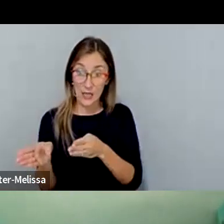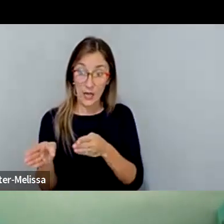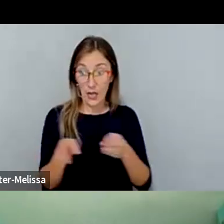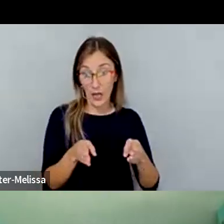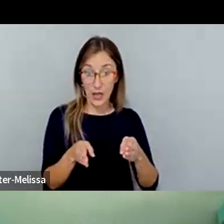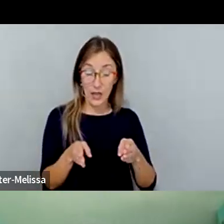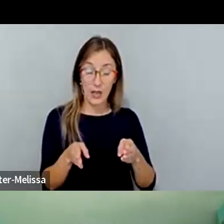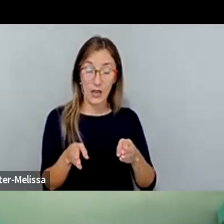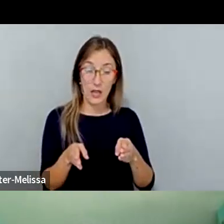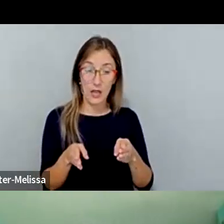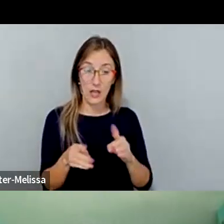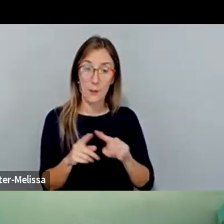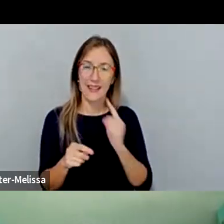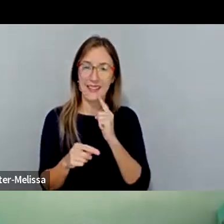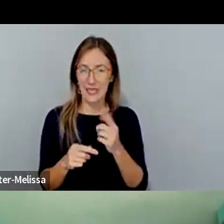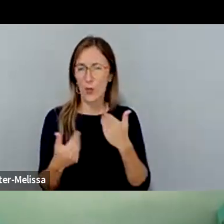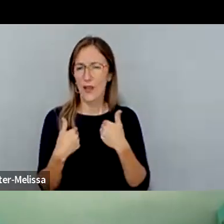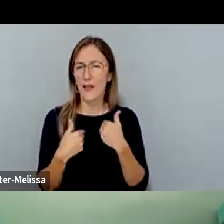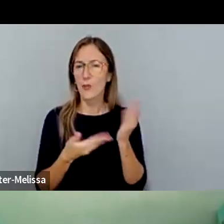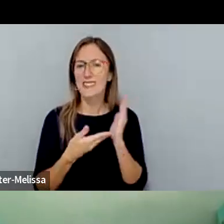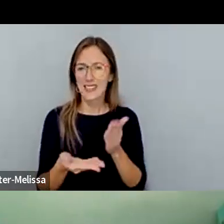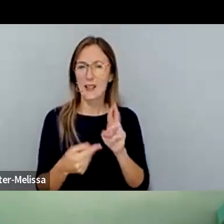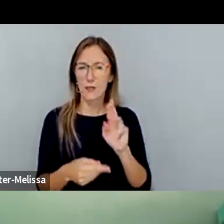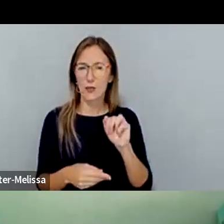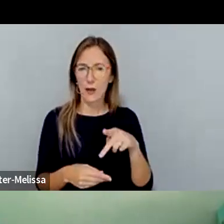Is not a coffee shop. It's Jeremiah's .